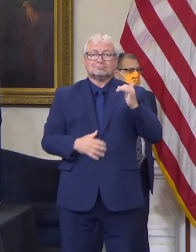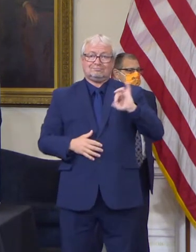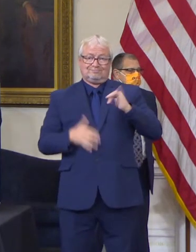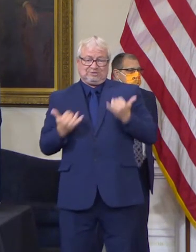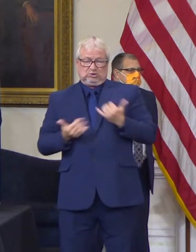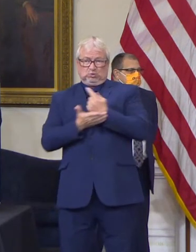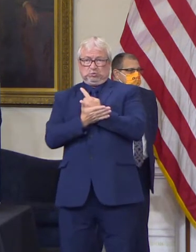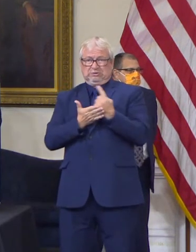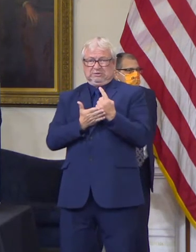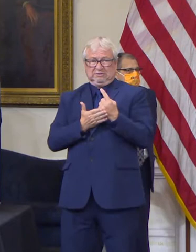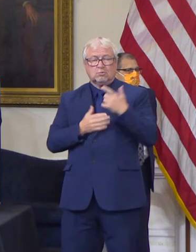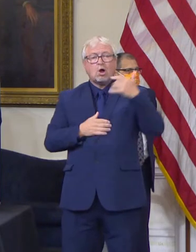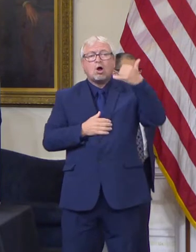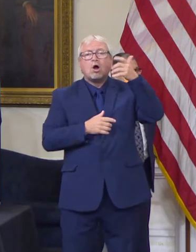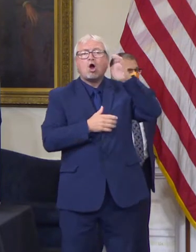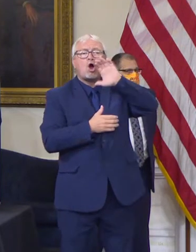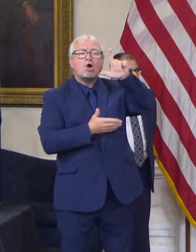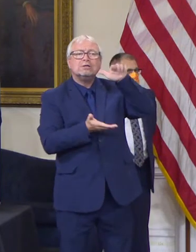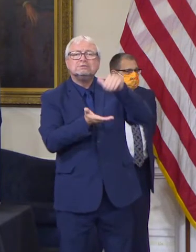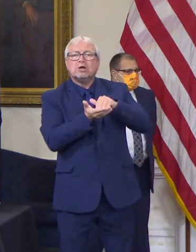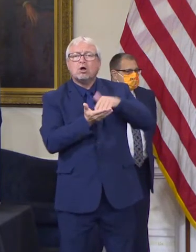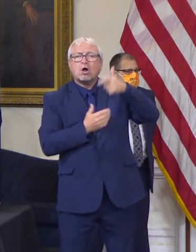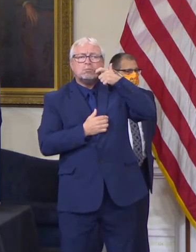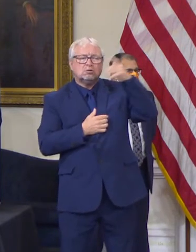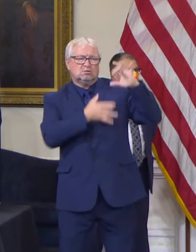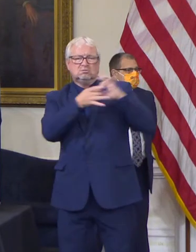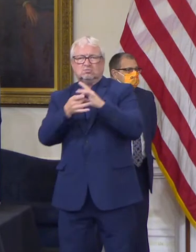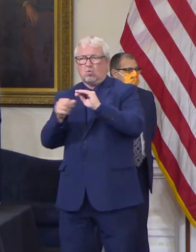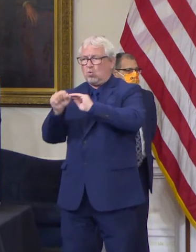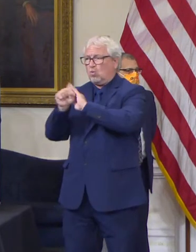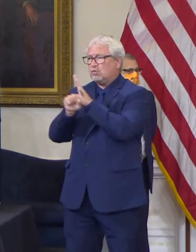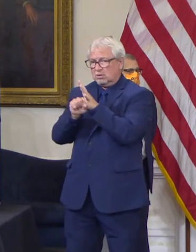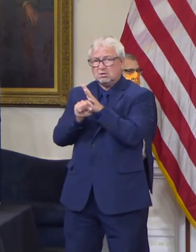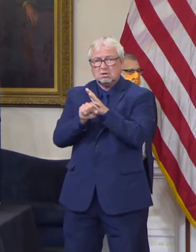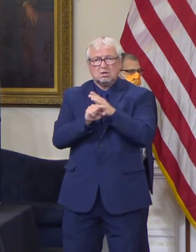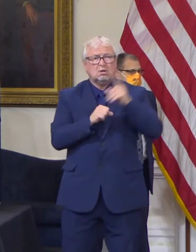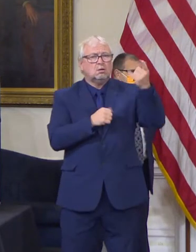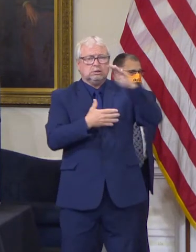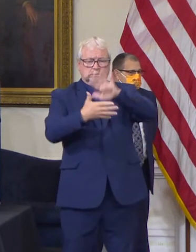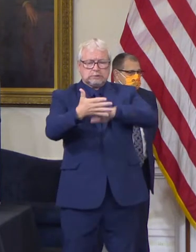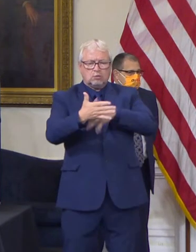center began directly and proactively contacting all eligible Marylanders